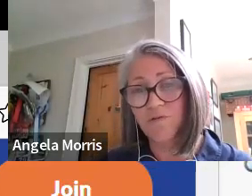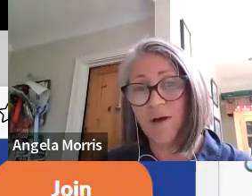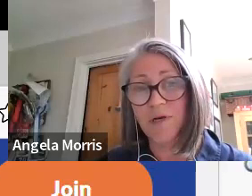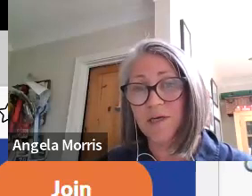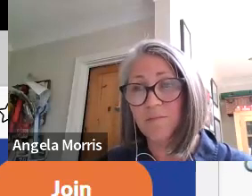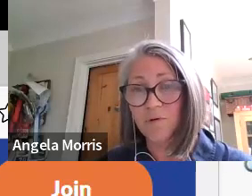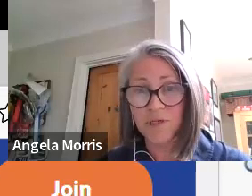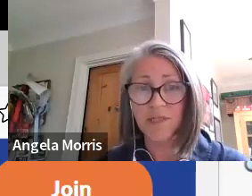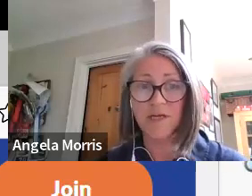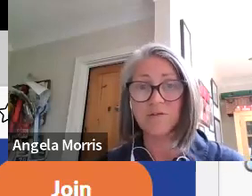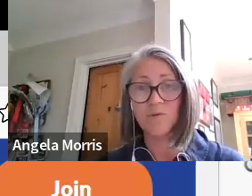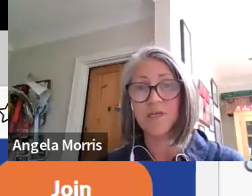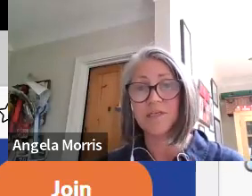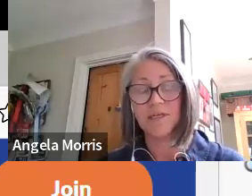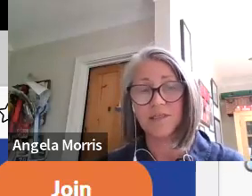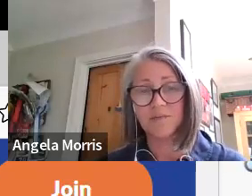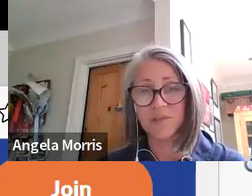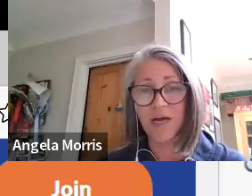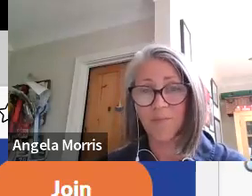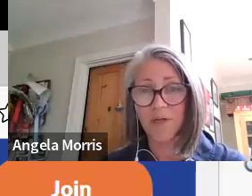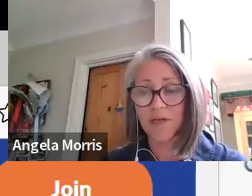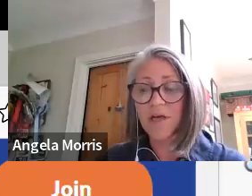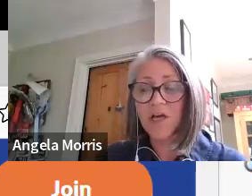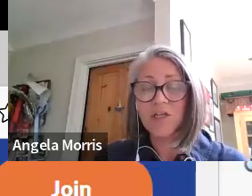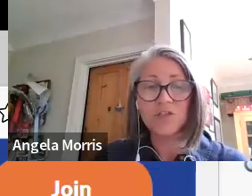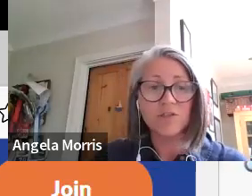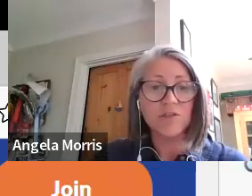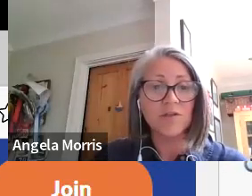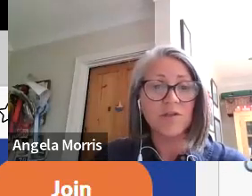support the family more than anything else when these assessments are happening.